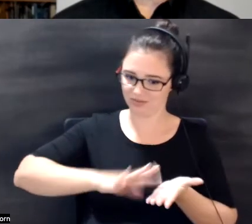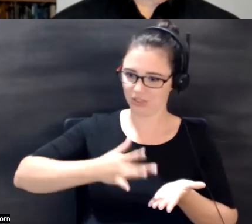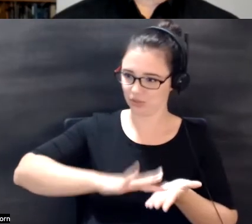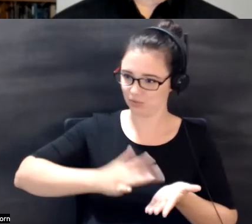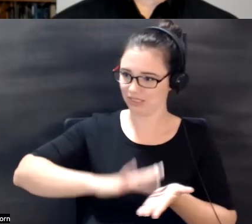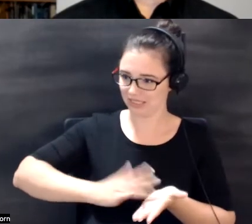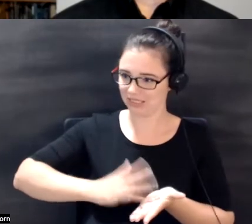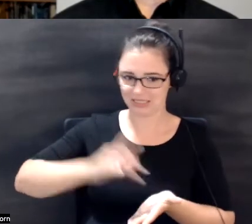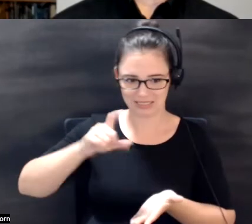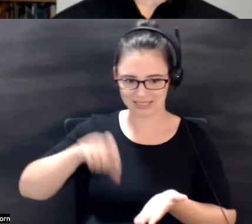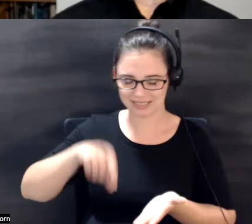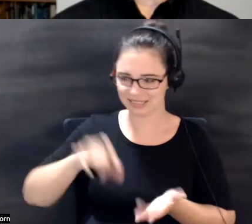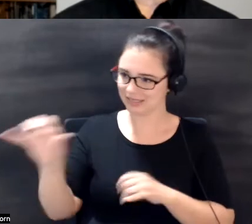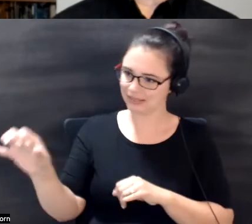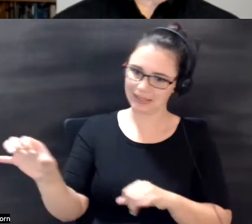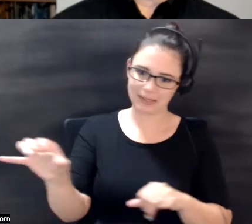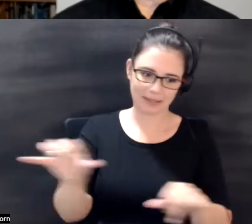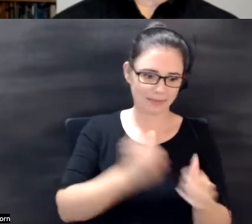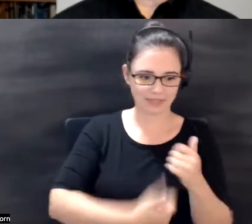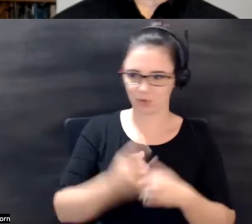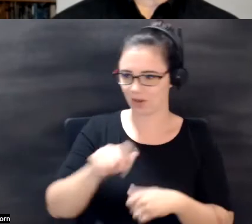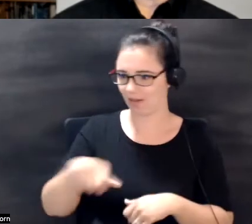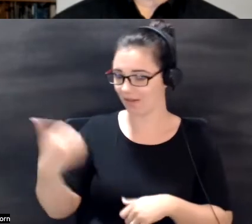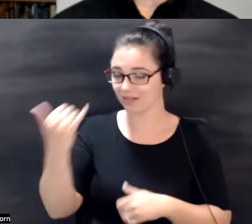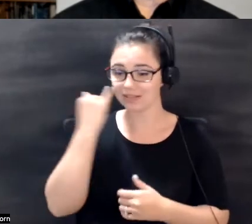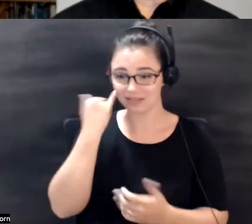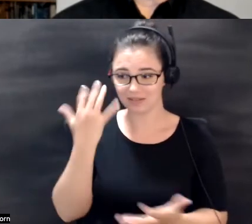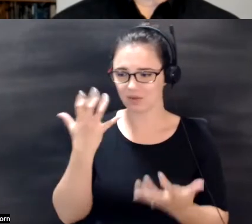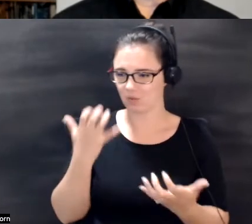like everyone else if he wants a green card.